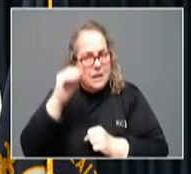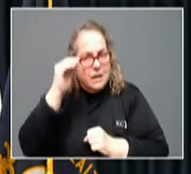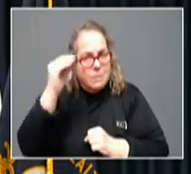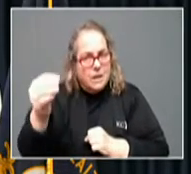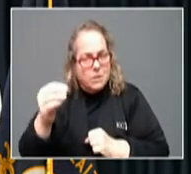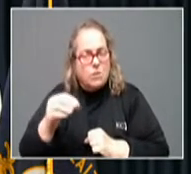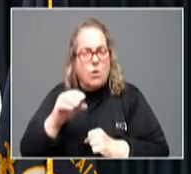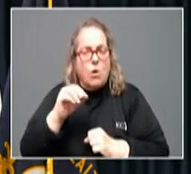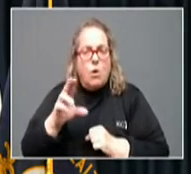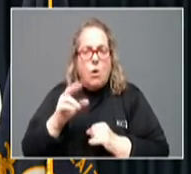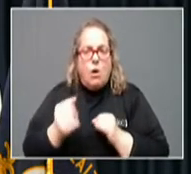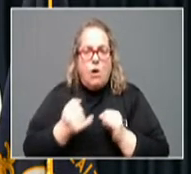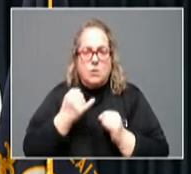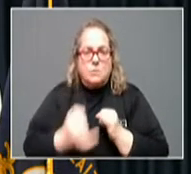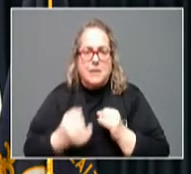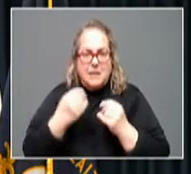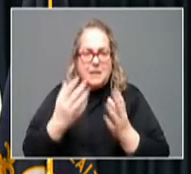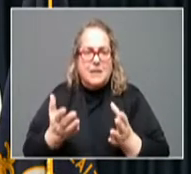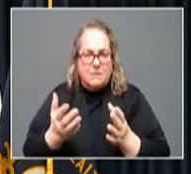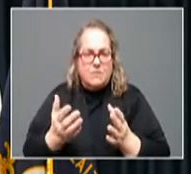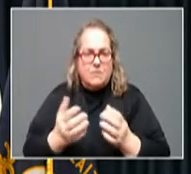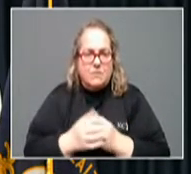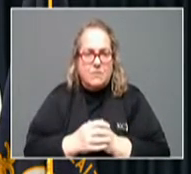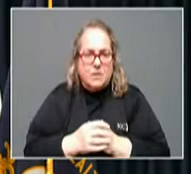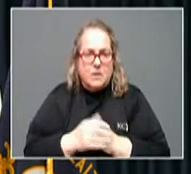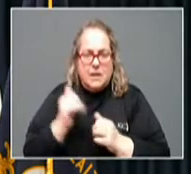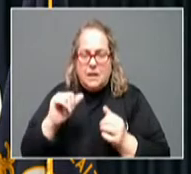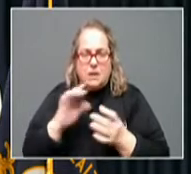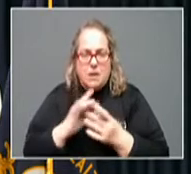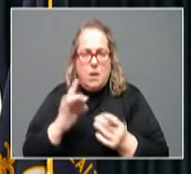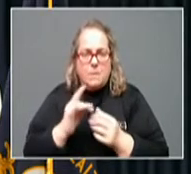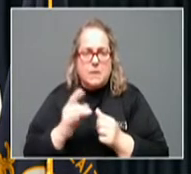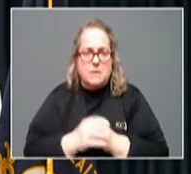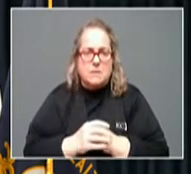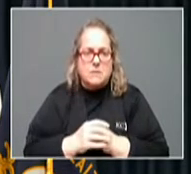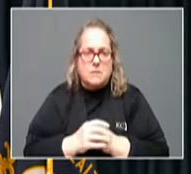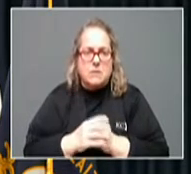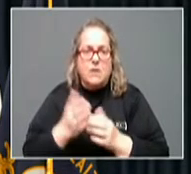given, given uh, comments on it. Uh, thank you all very much. Happy